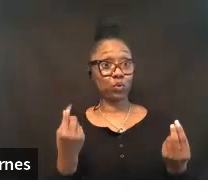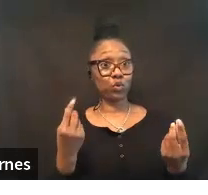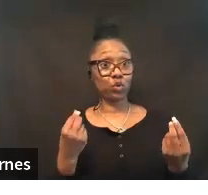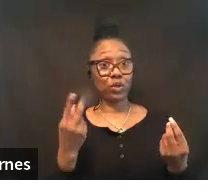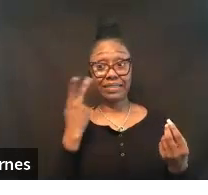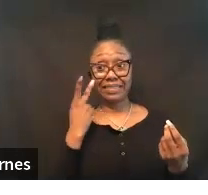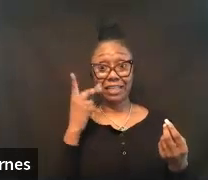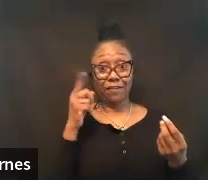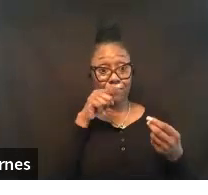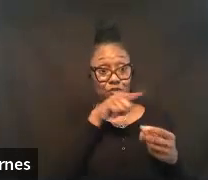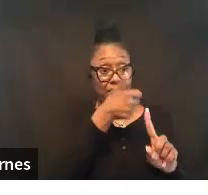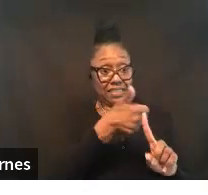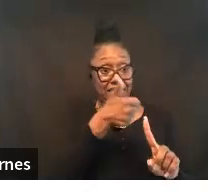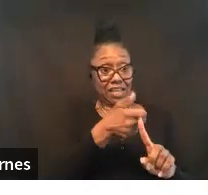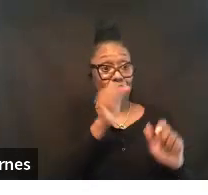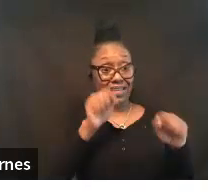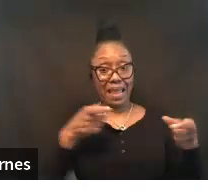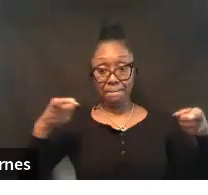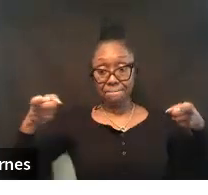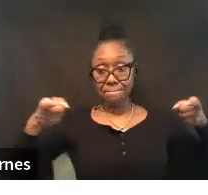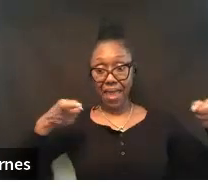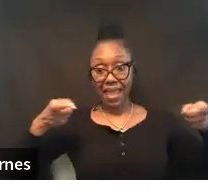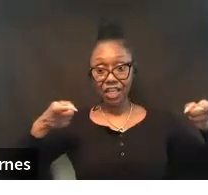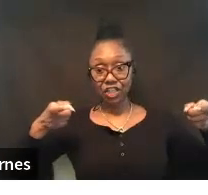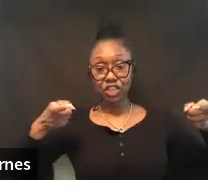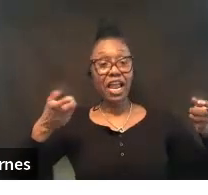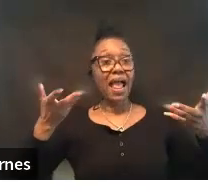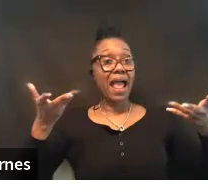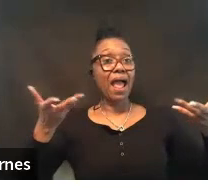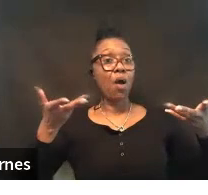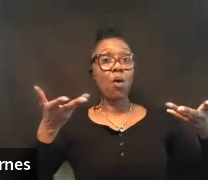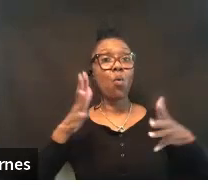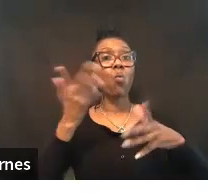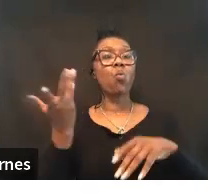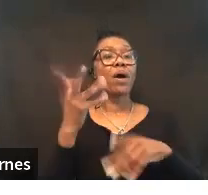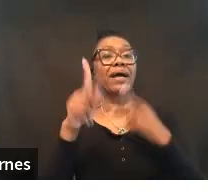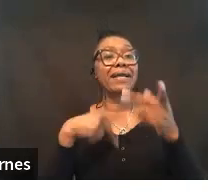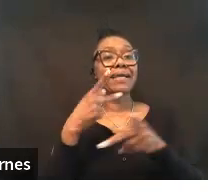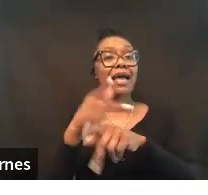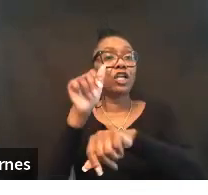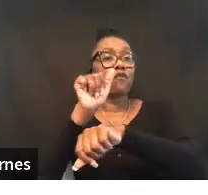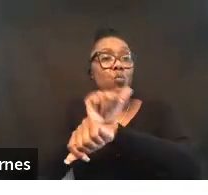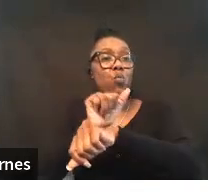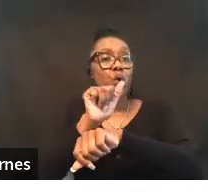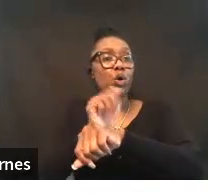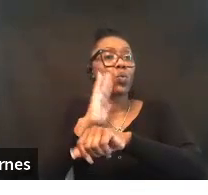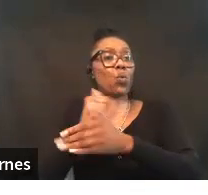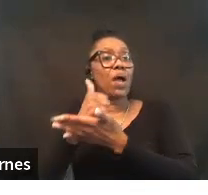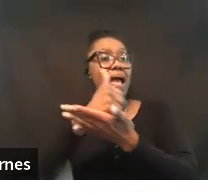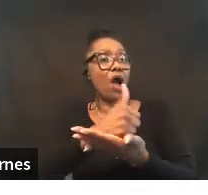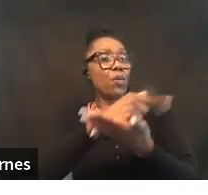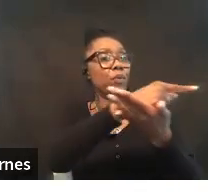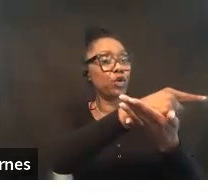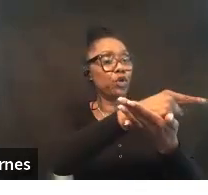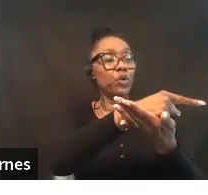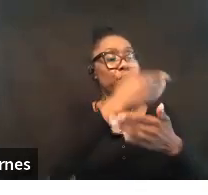And look at what types of work incentives will help you in that process.